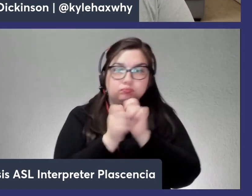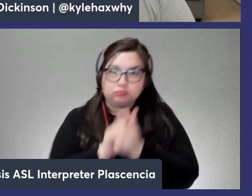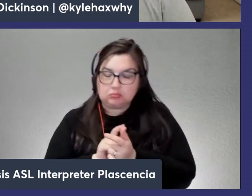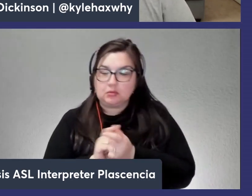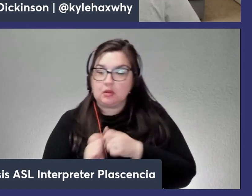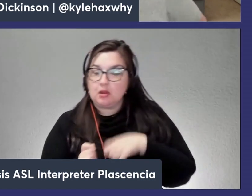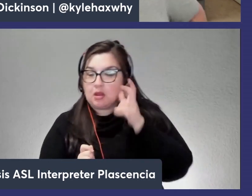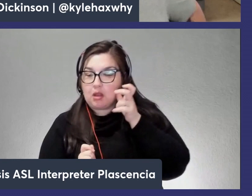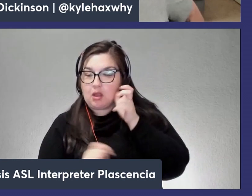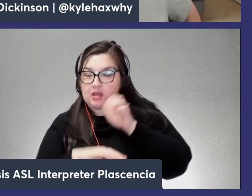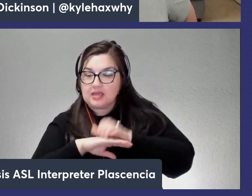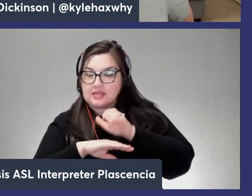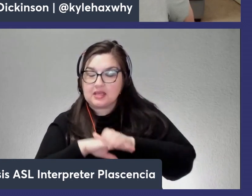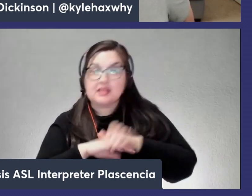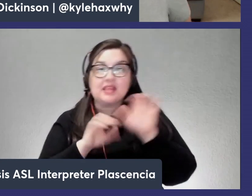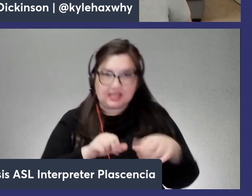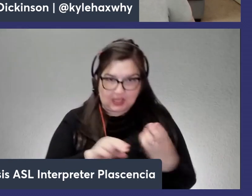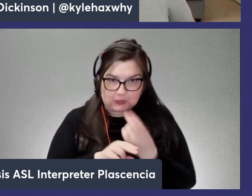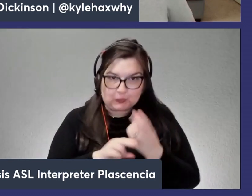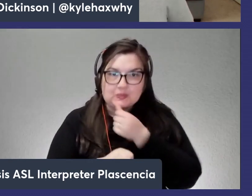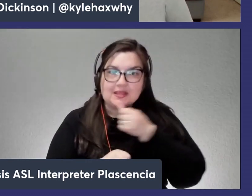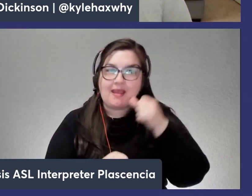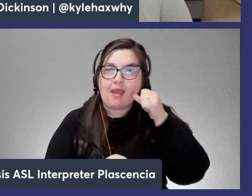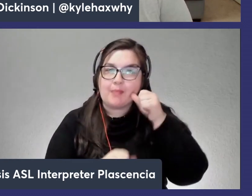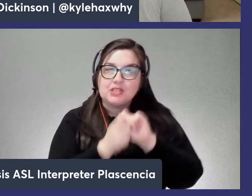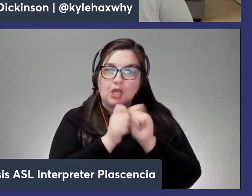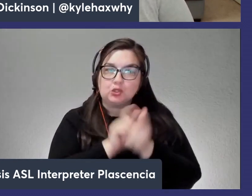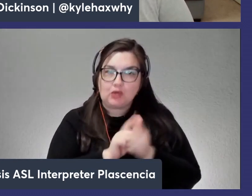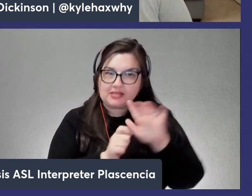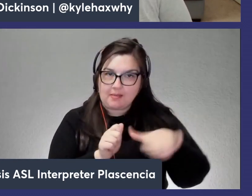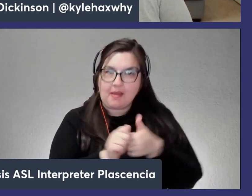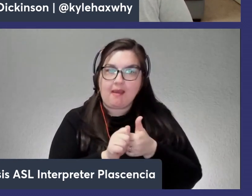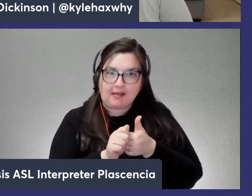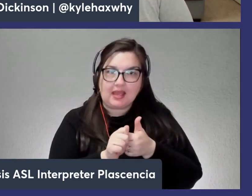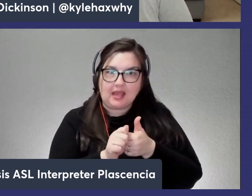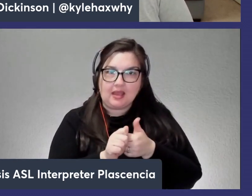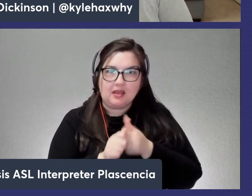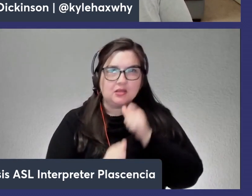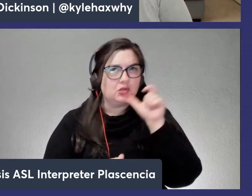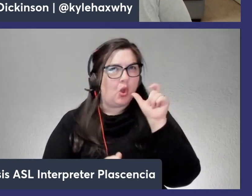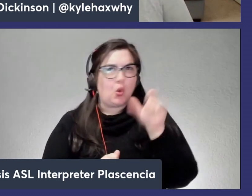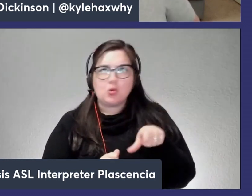and they use Amazon Translate in the backend. And you don't need to key what language you're speaking.